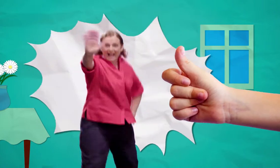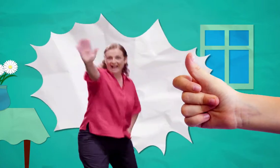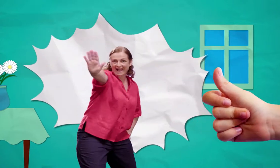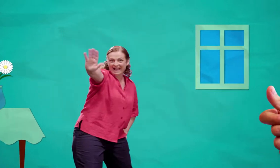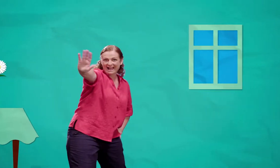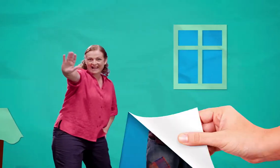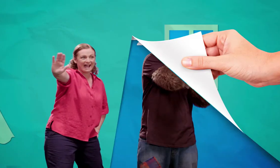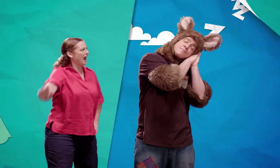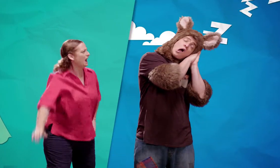Hello!